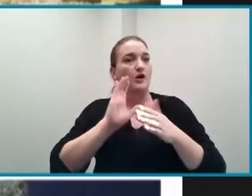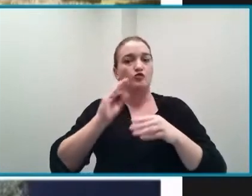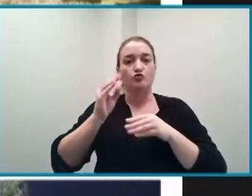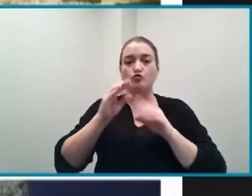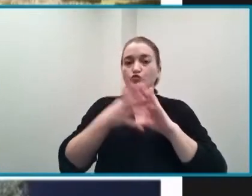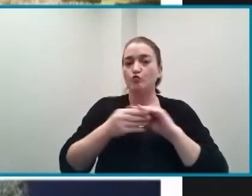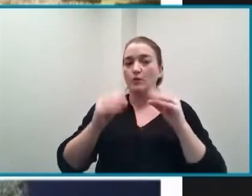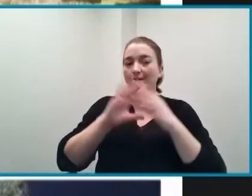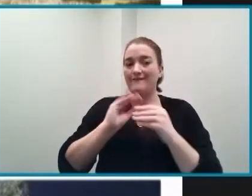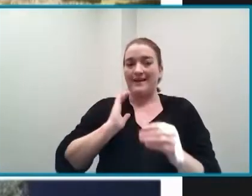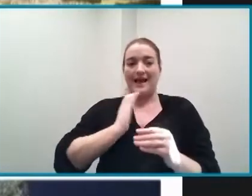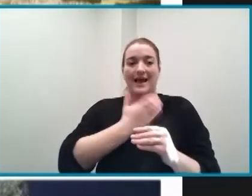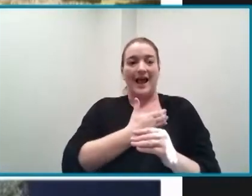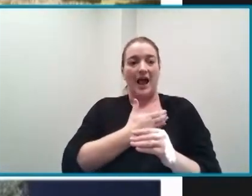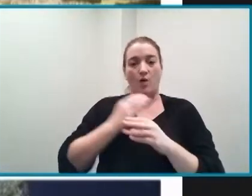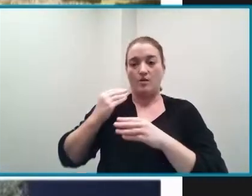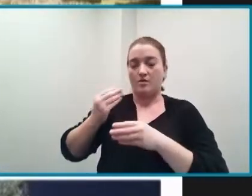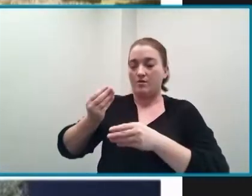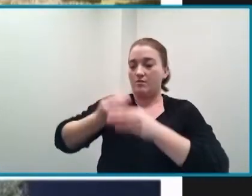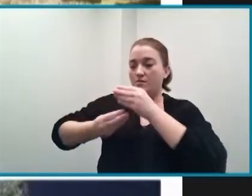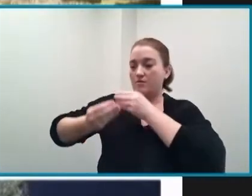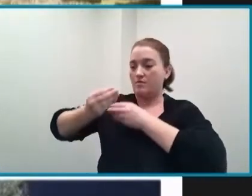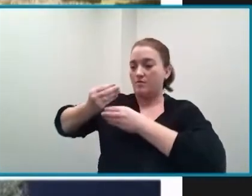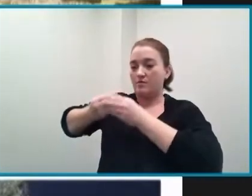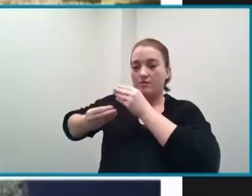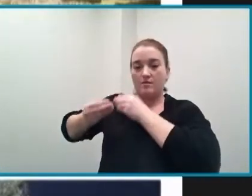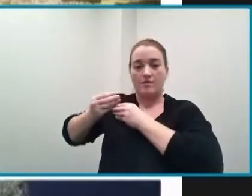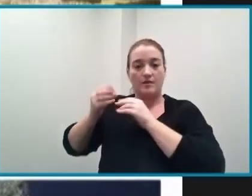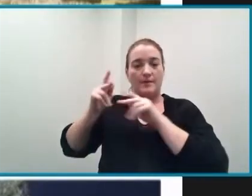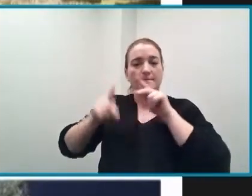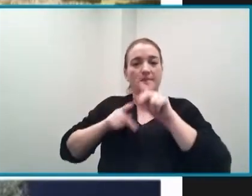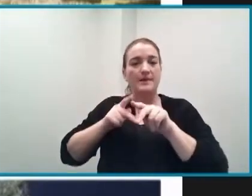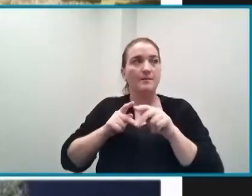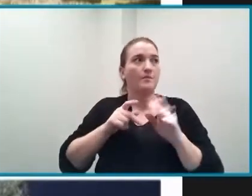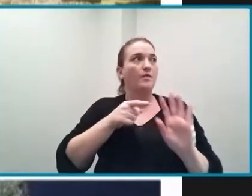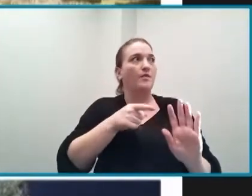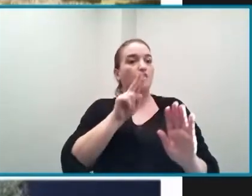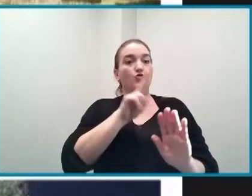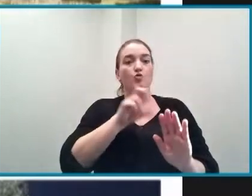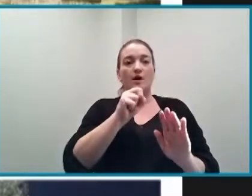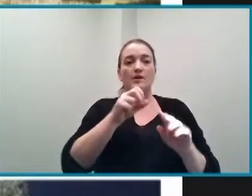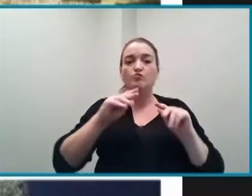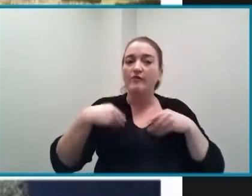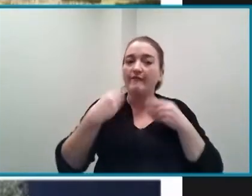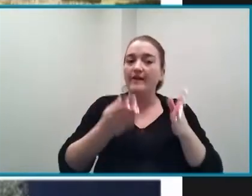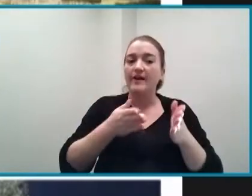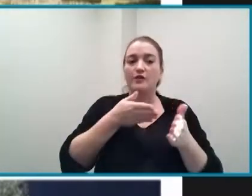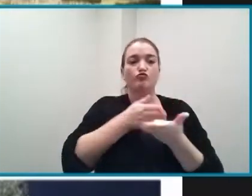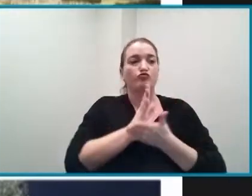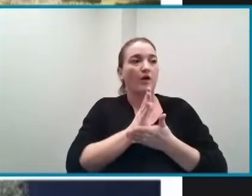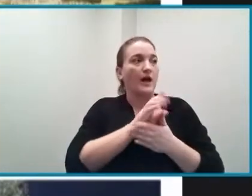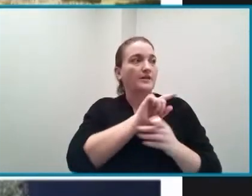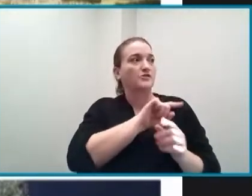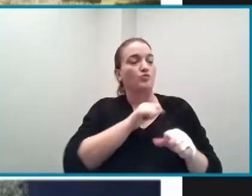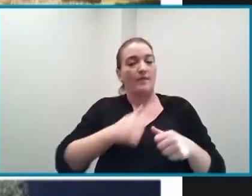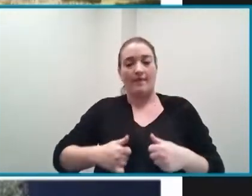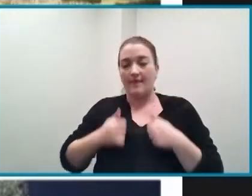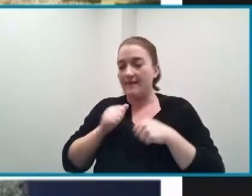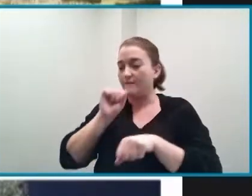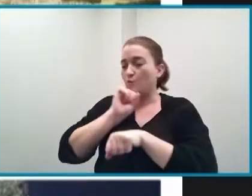rights to come and go and work and live and, um, and to as much as a normal US citizens,